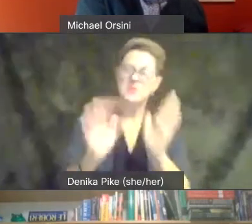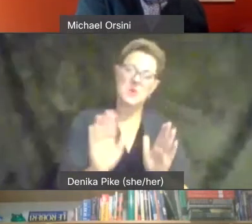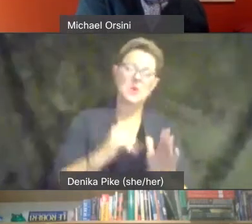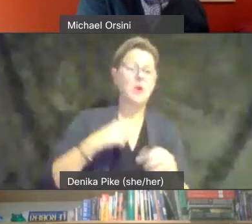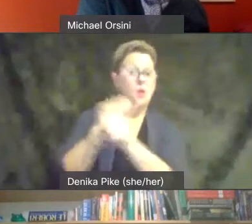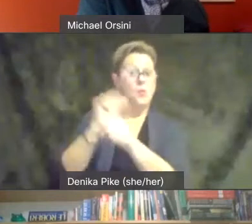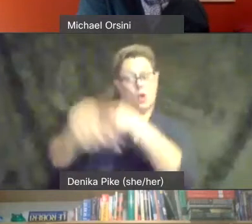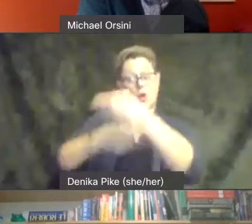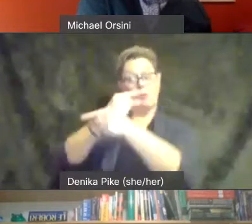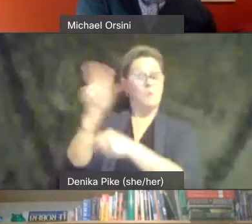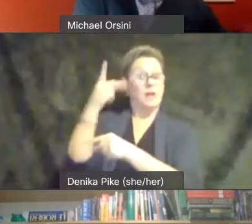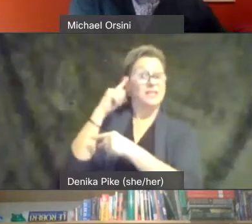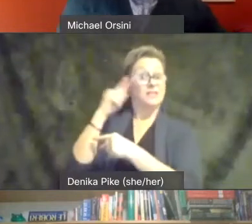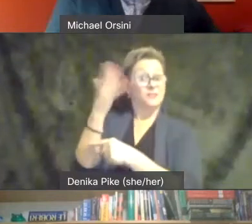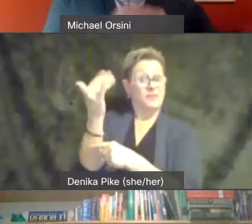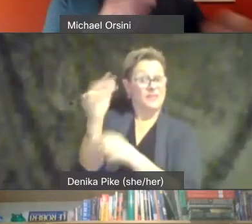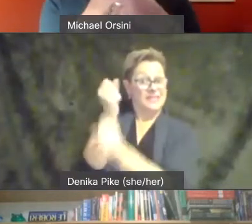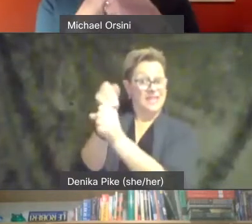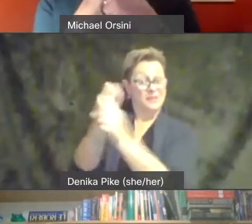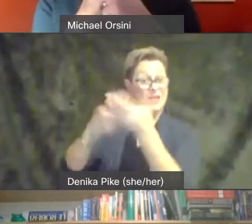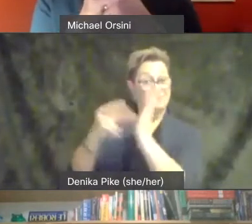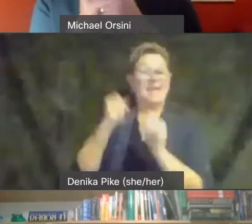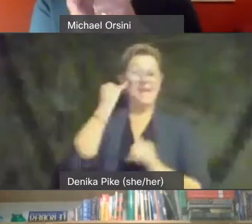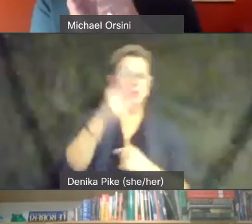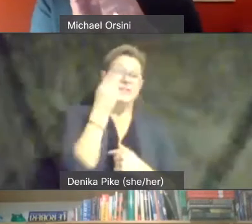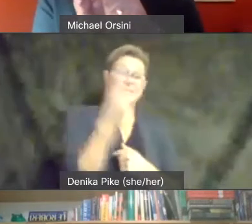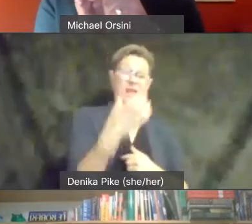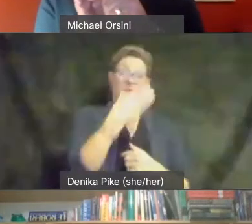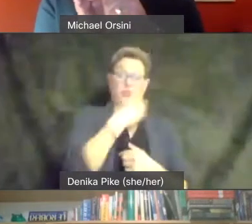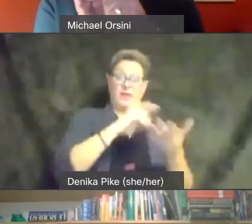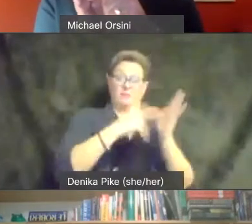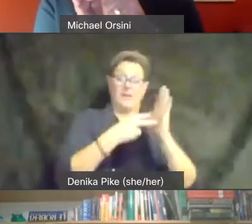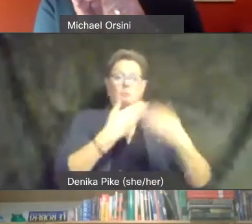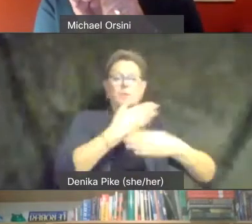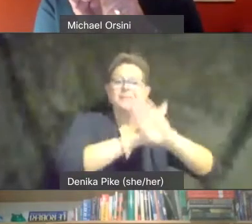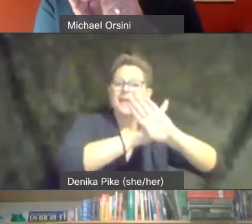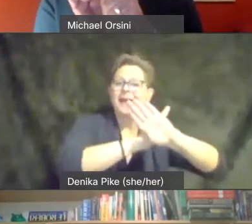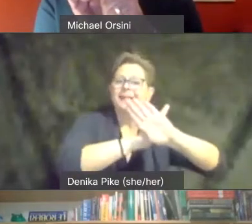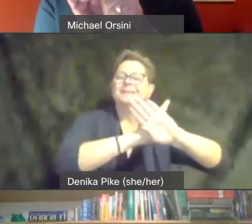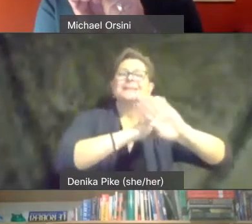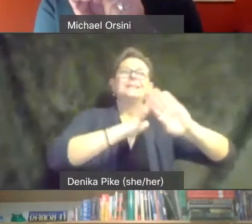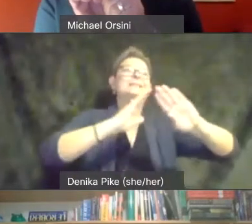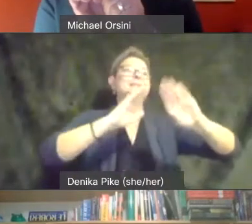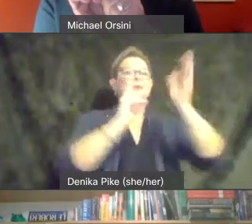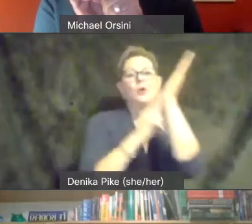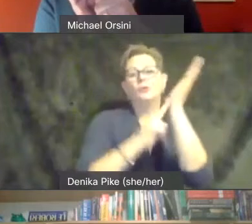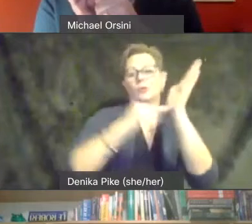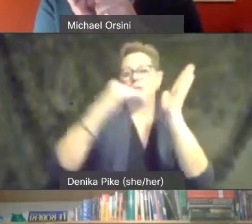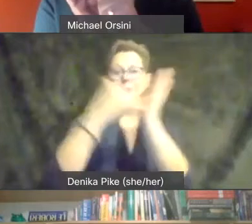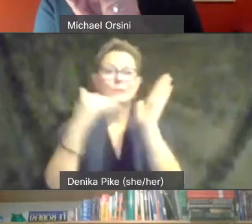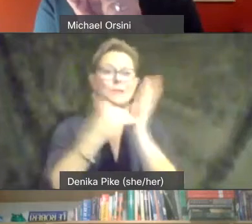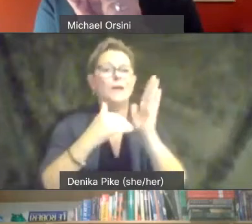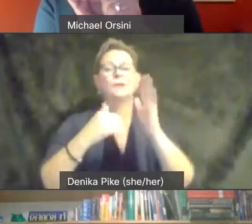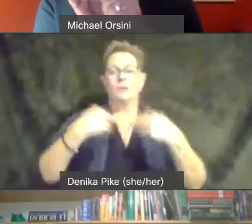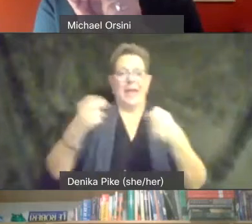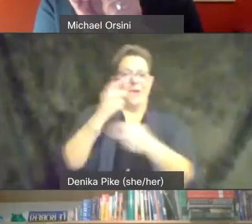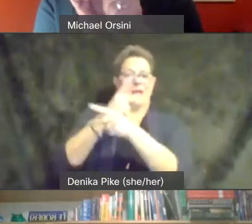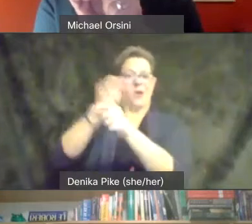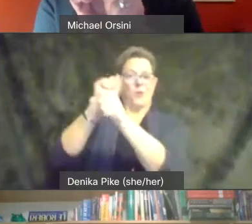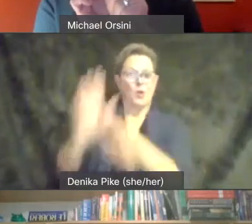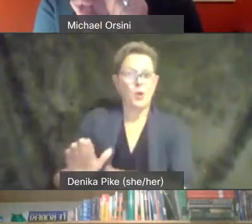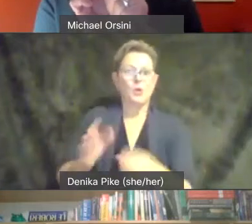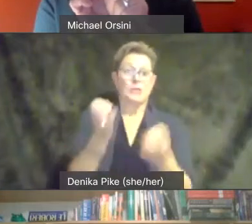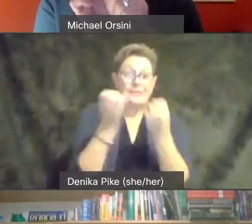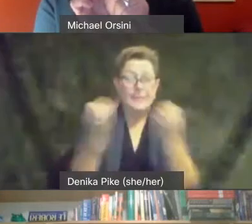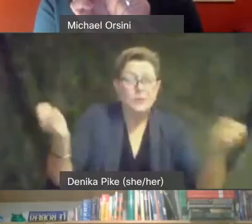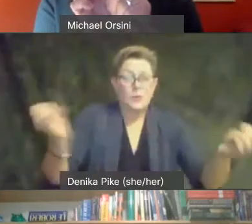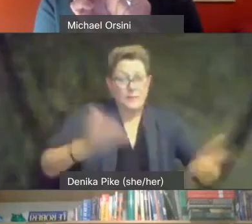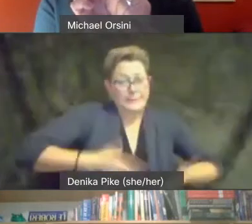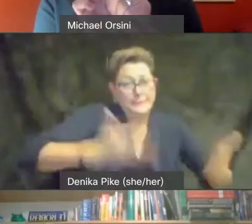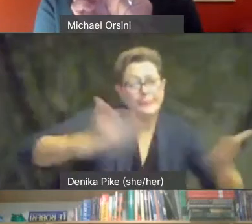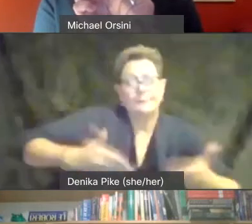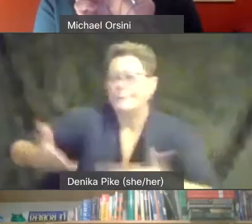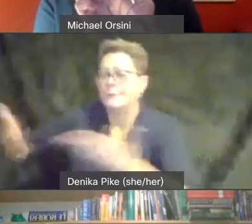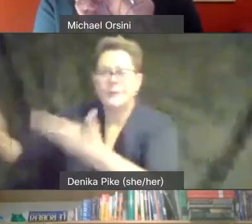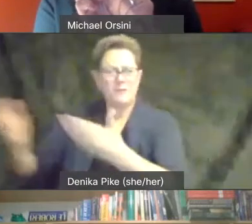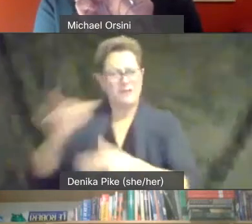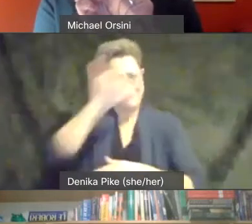And even I know the 1st thing you do, if you see a threat is, you protect your health workers, you protect your care workers, you get equipment to them and what they need. It's the most fundamental basic.